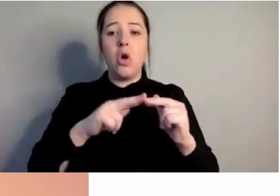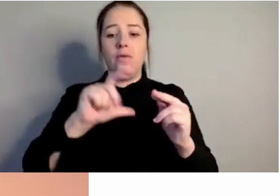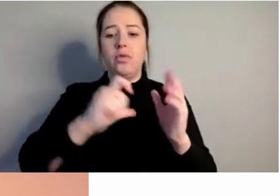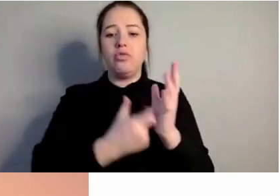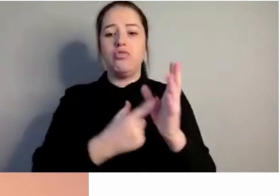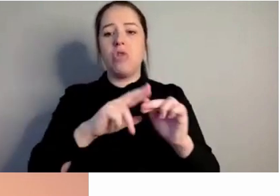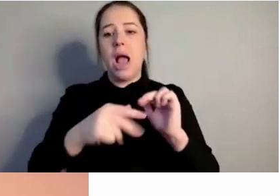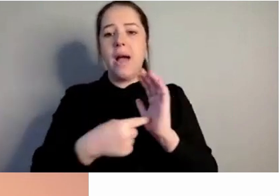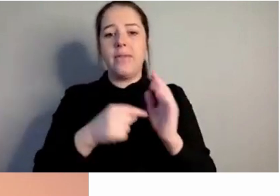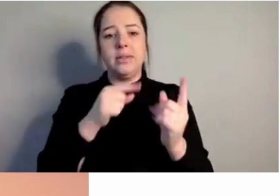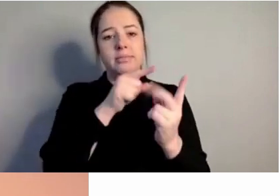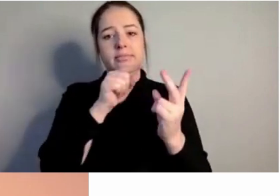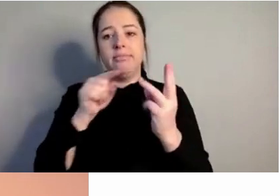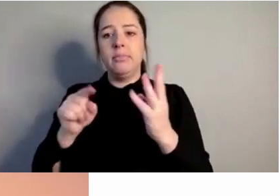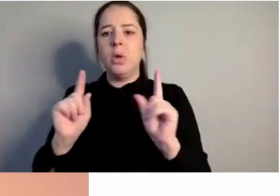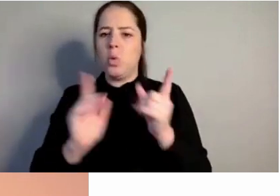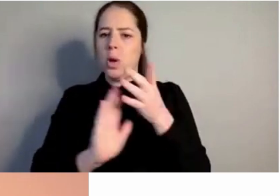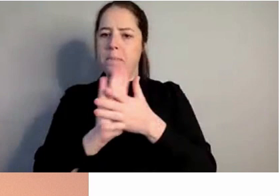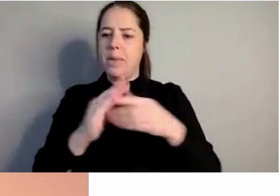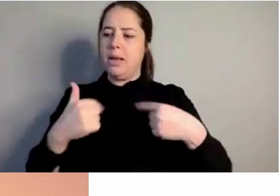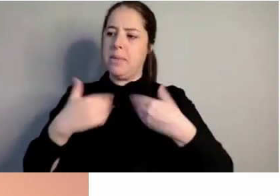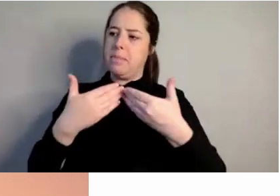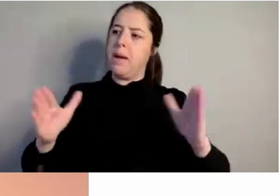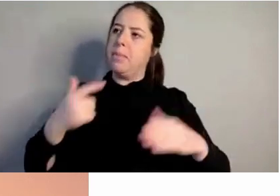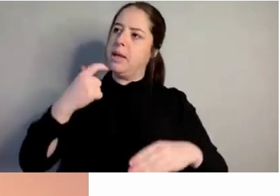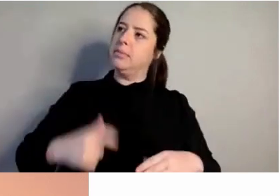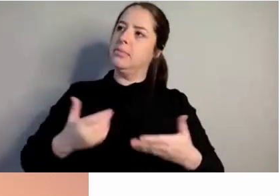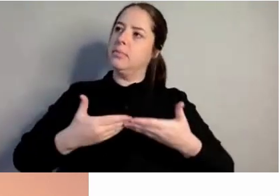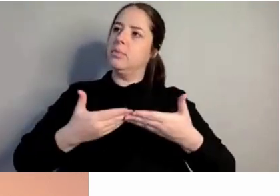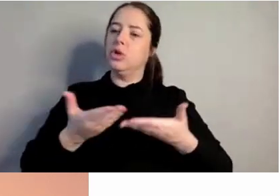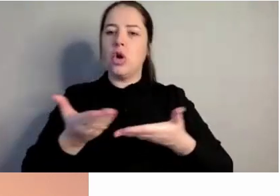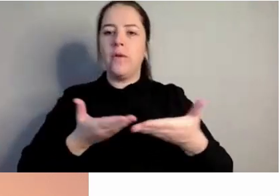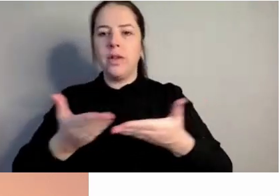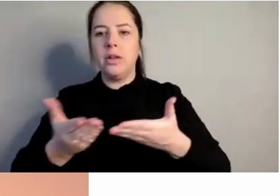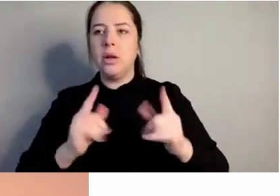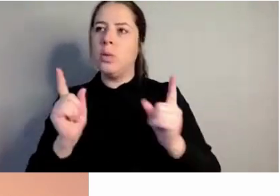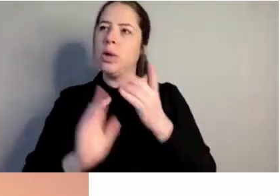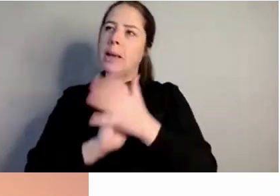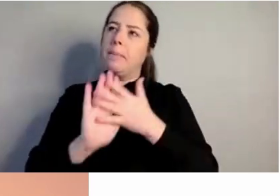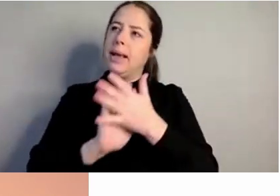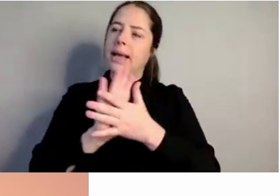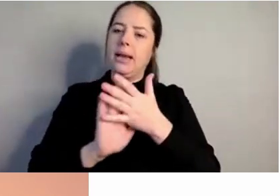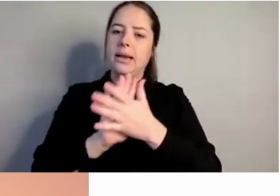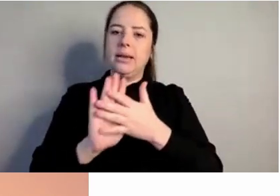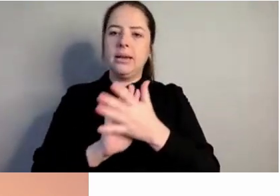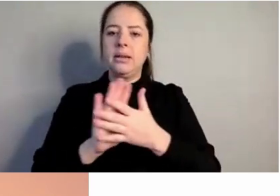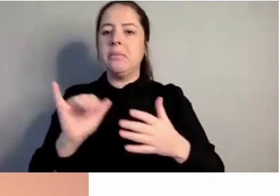to what it means to be a public servant, what it means to pursue the vocation of public service, whether that's for a short period of time